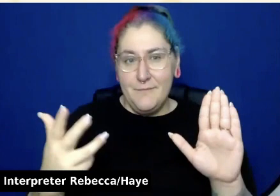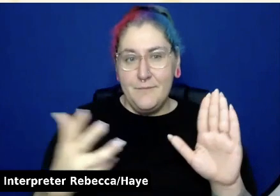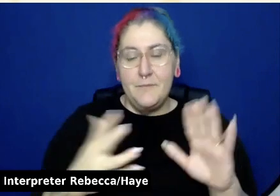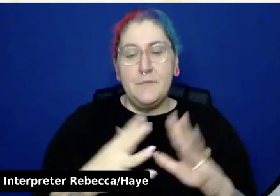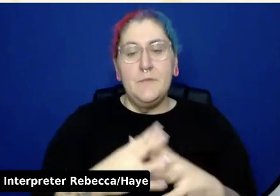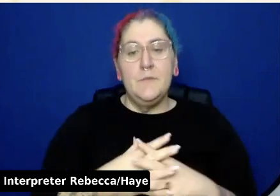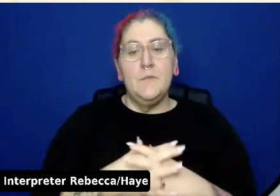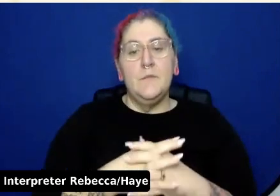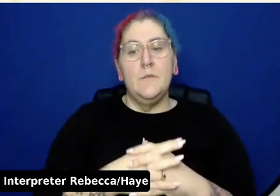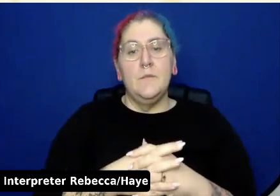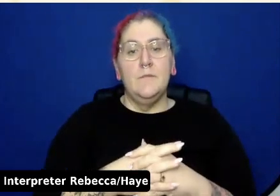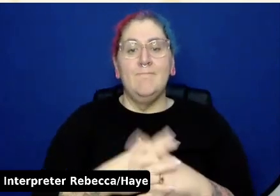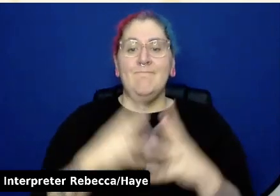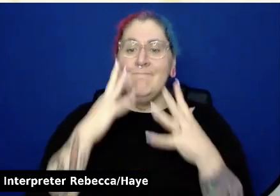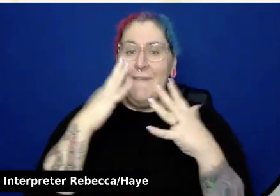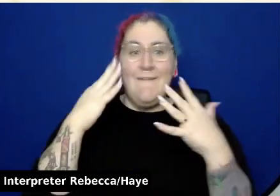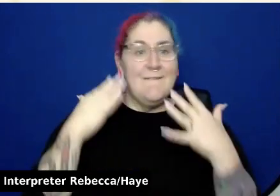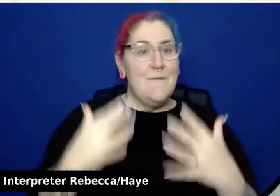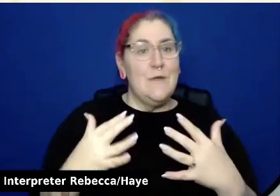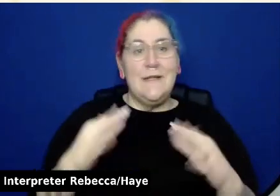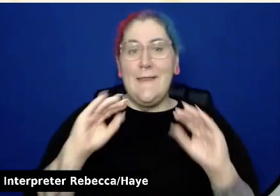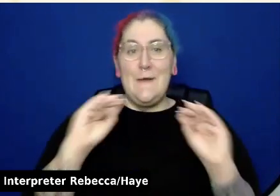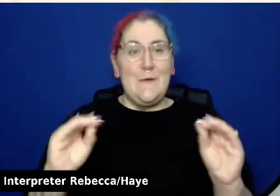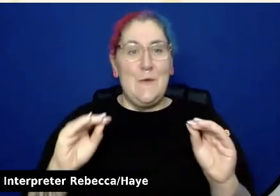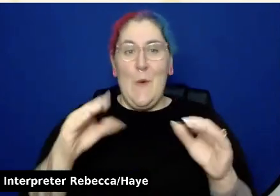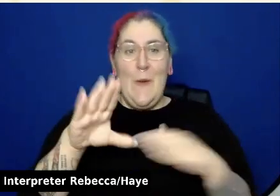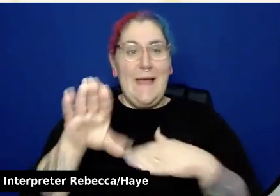Unfortunately, there will be no accessible name for the slider